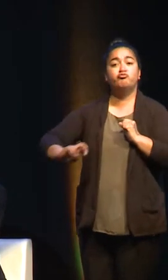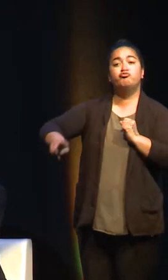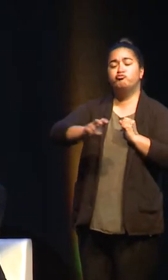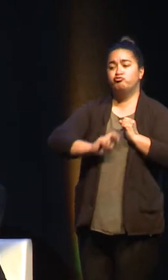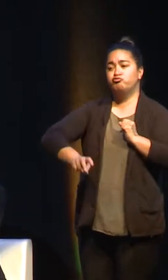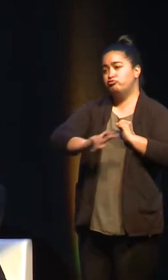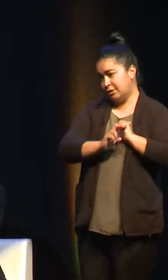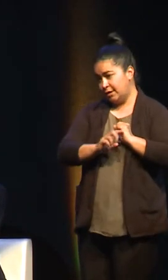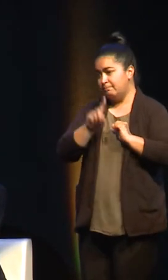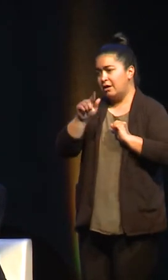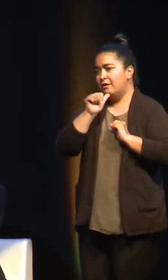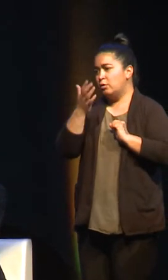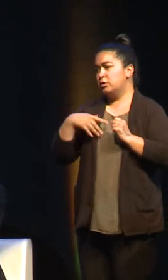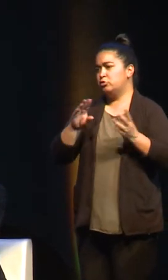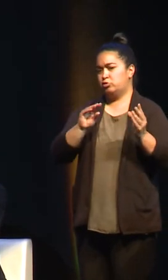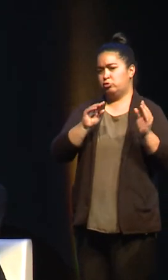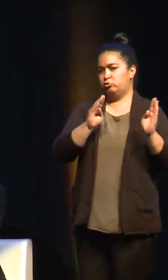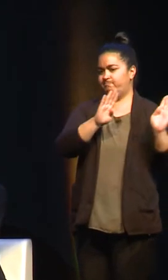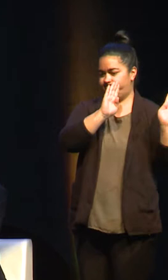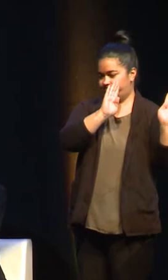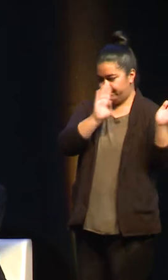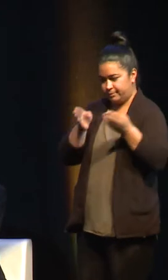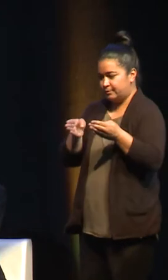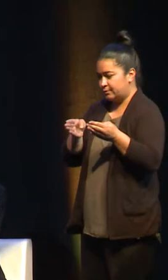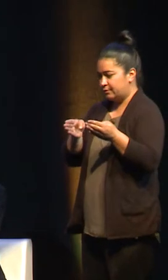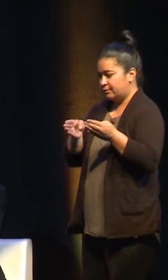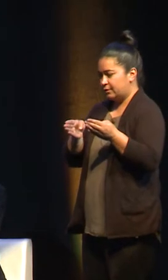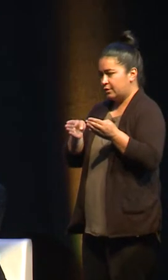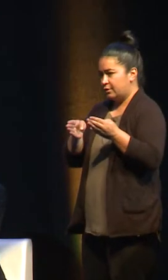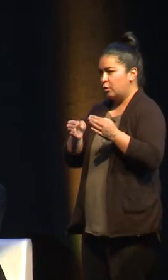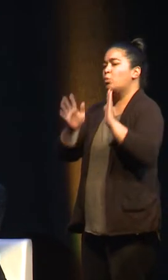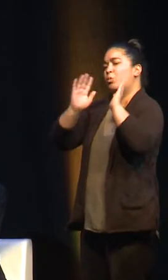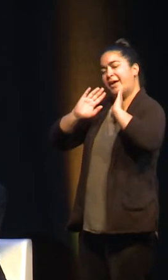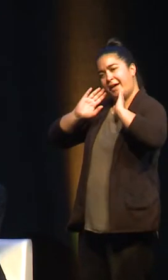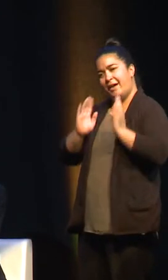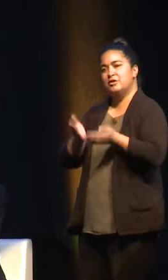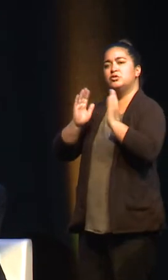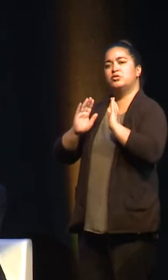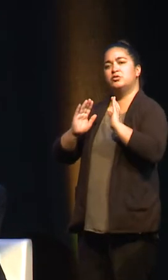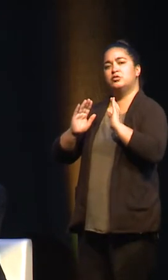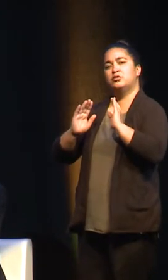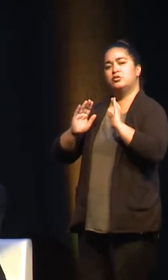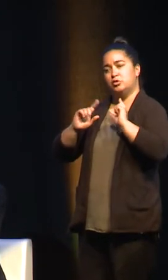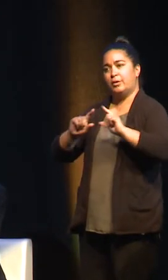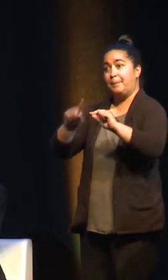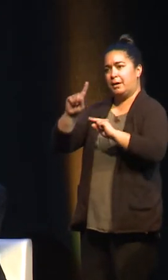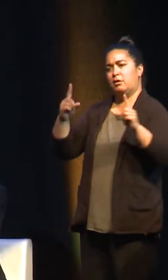to shift you know up the chain which we absolutely have to, the complicating part is how you